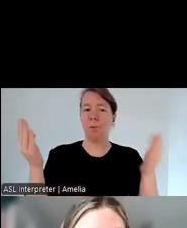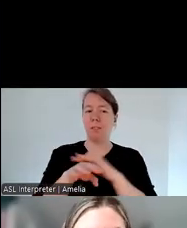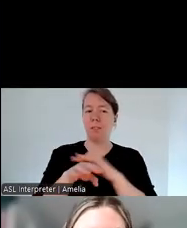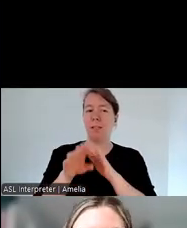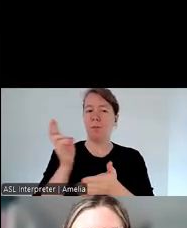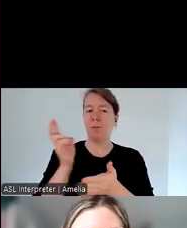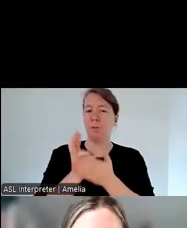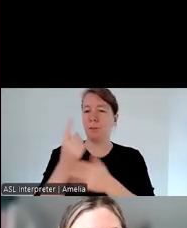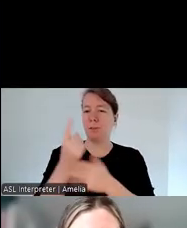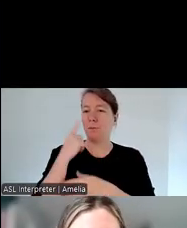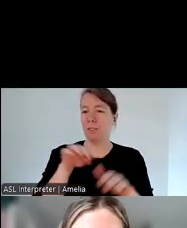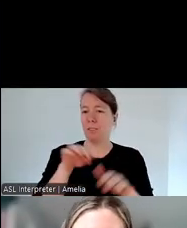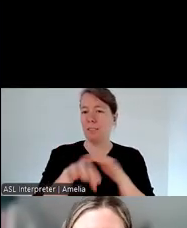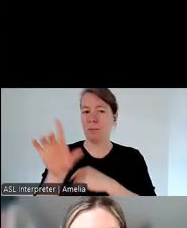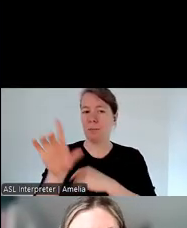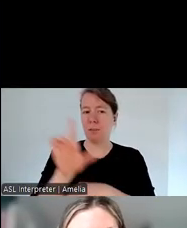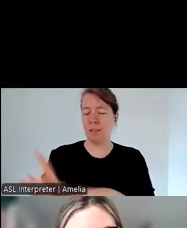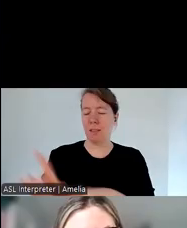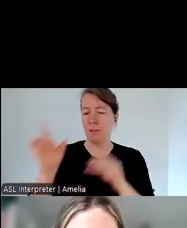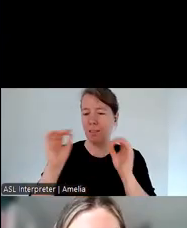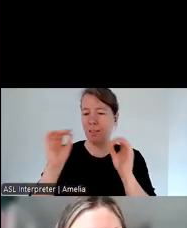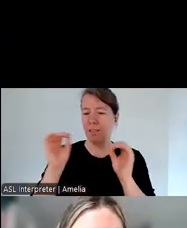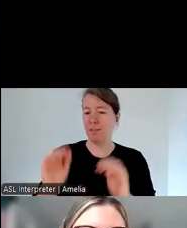Uh, Katie H., could I get you to go to the next slide?